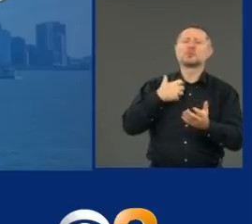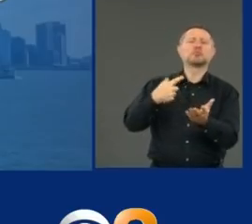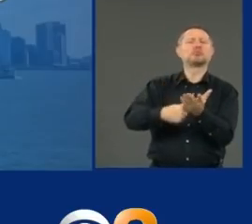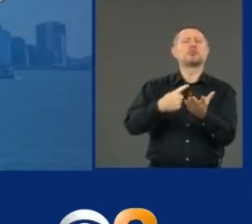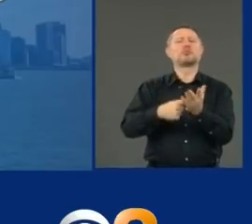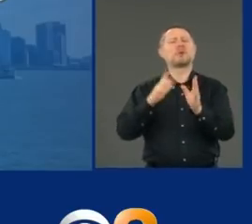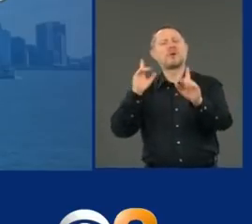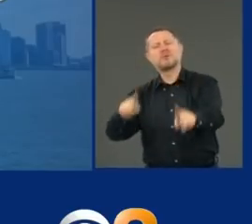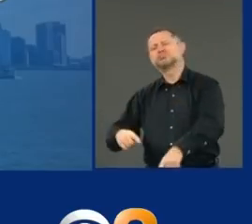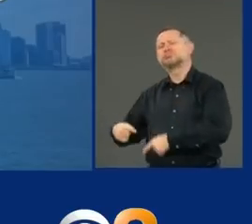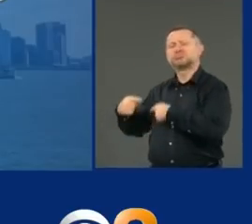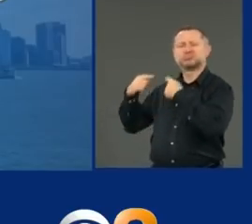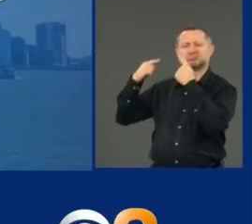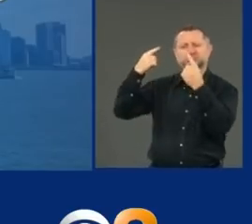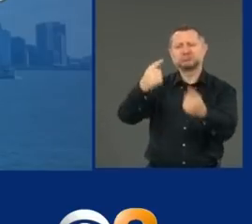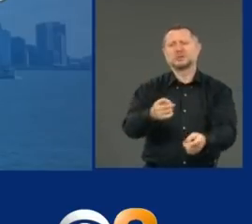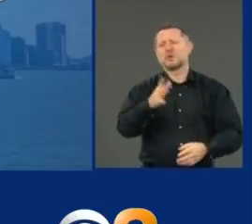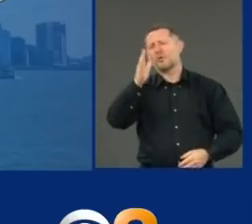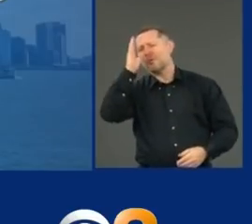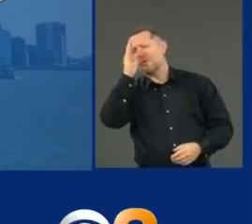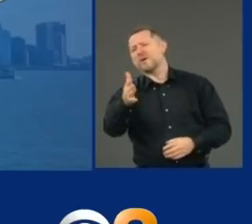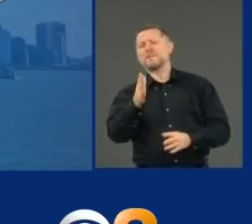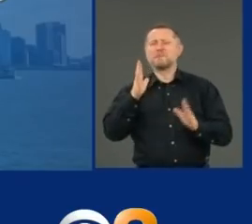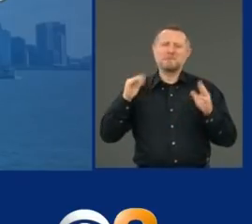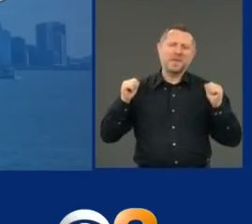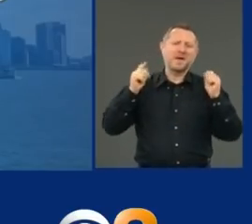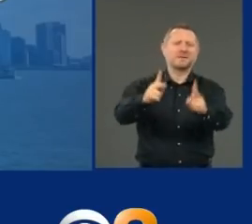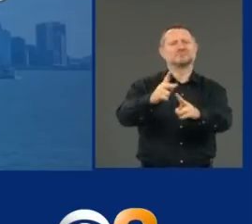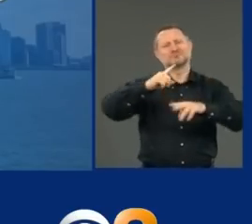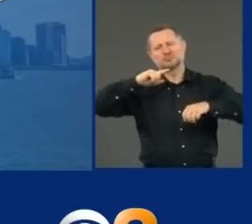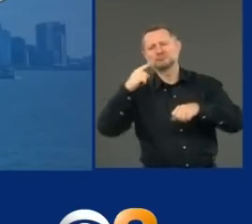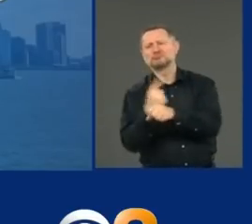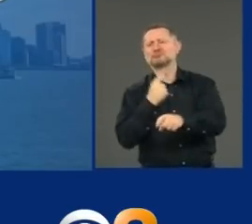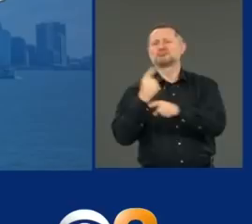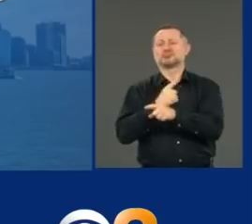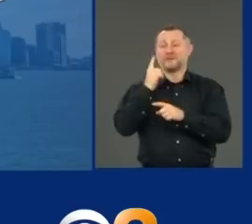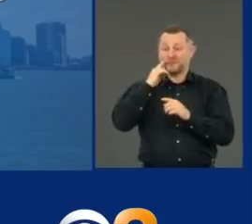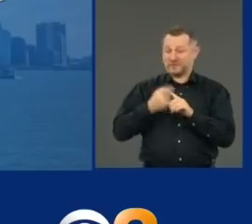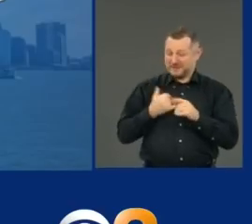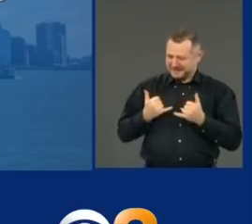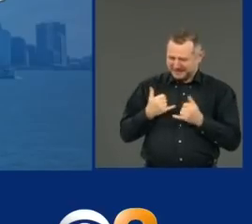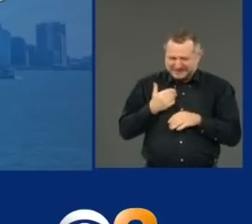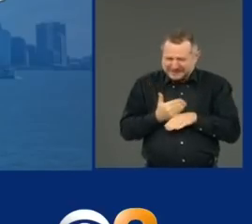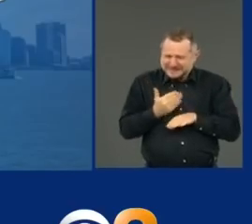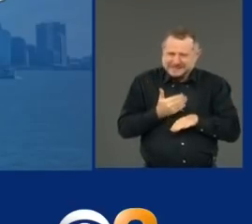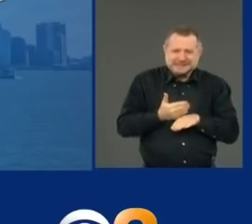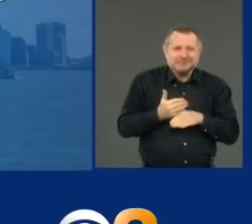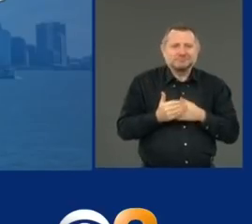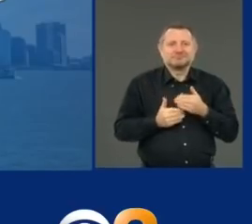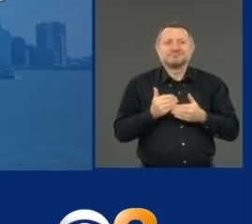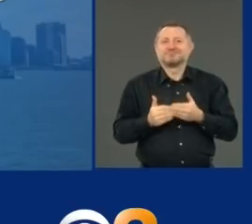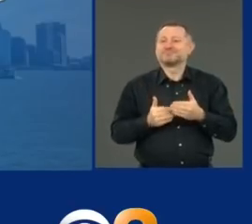LET'S MAKE SURE NO NEW YORKER GOES HUNGRY. ALSO, AS WE GO FORWARD, WE HAVE